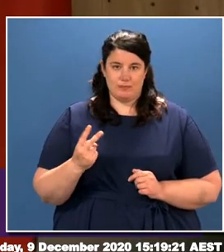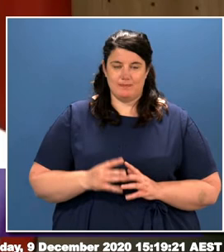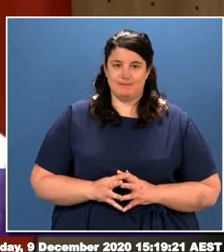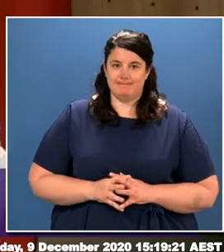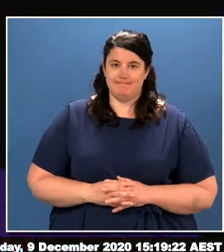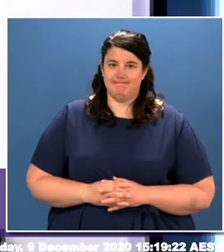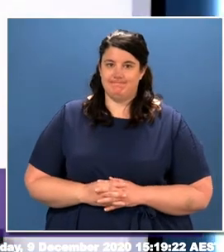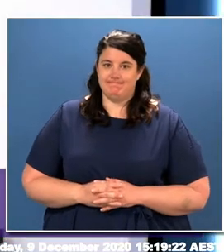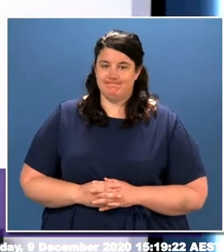Thank you.